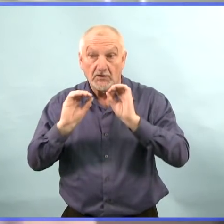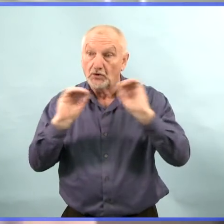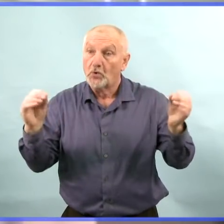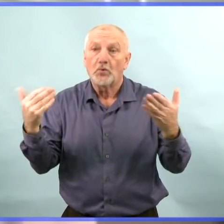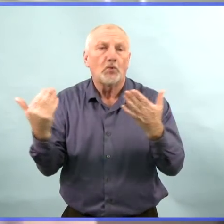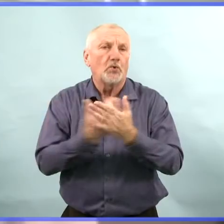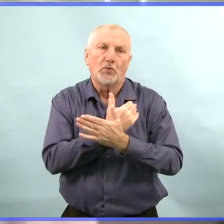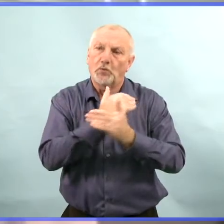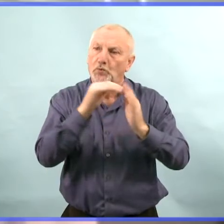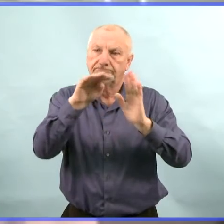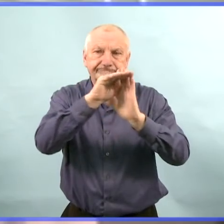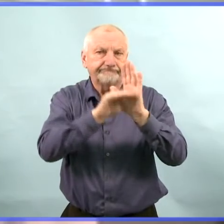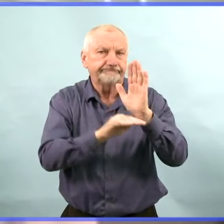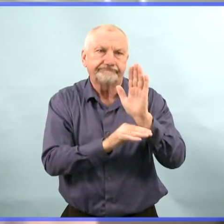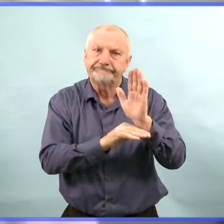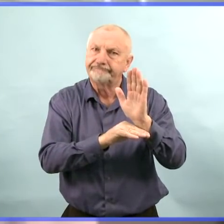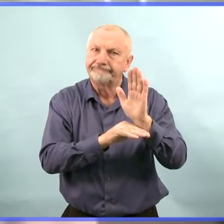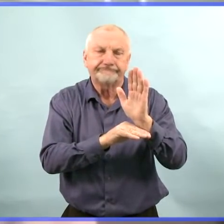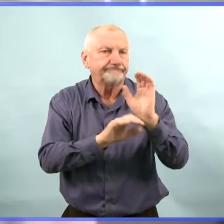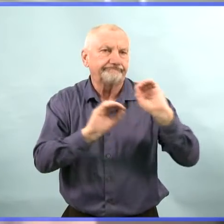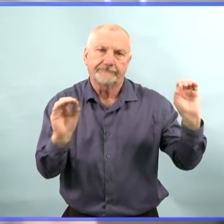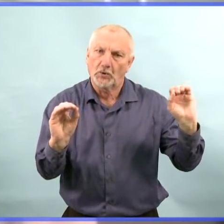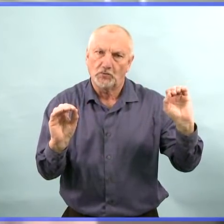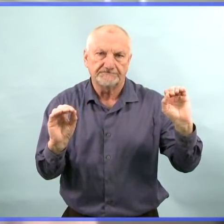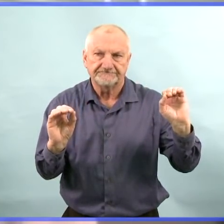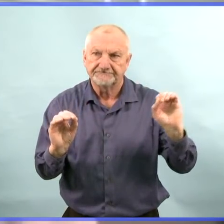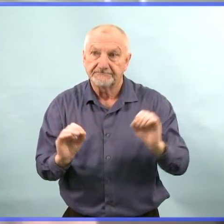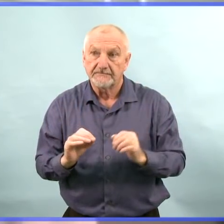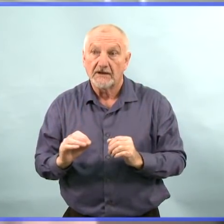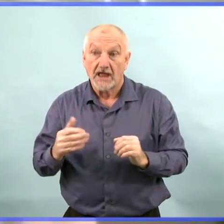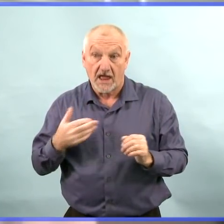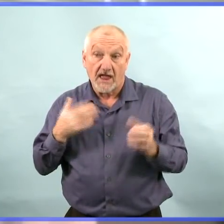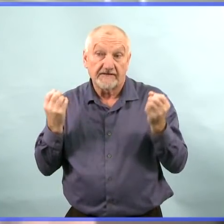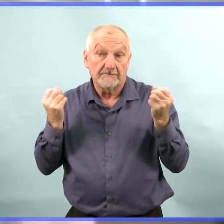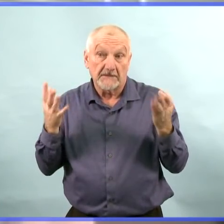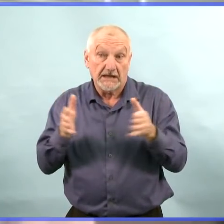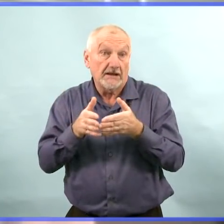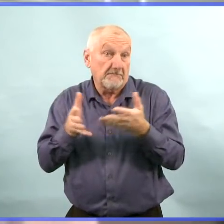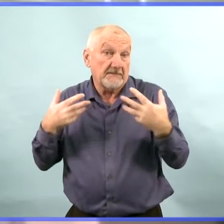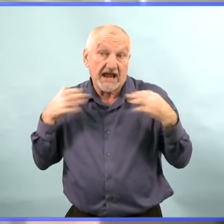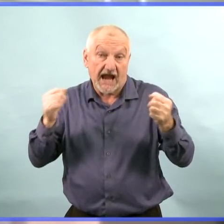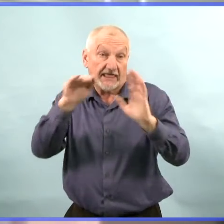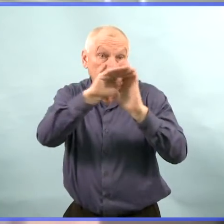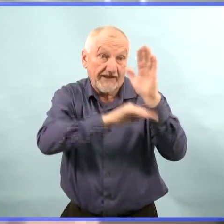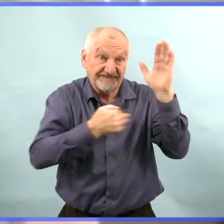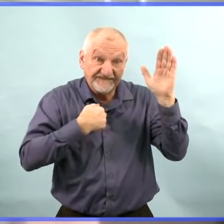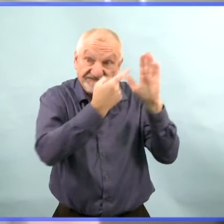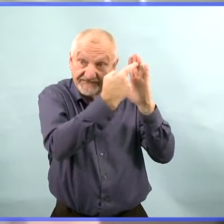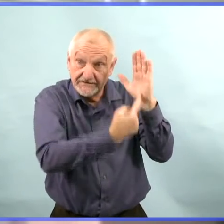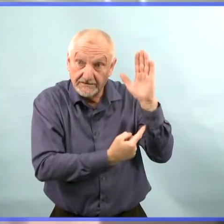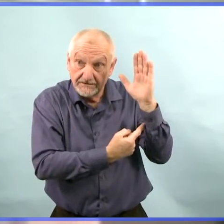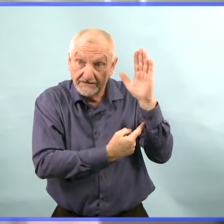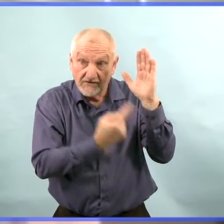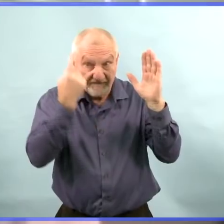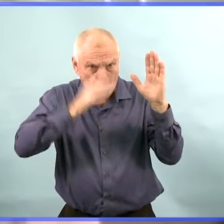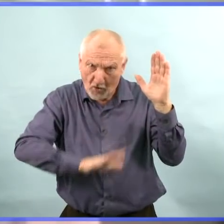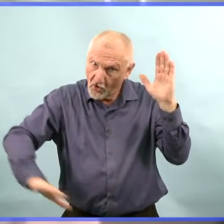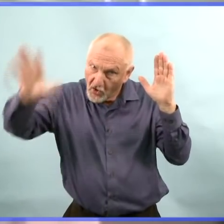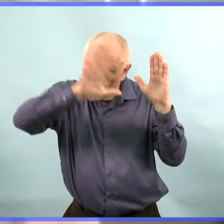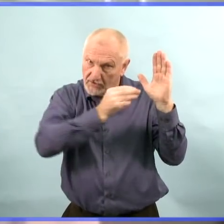point we do have increased measures there we still have a number of public health measures throughout the province uh and we're still um you know doing a lot of uh